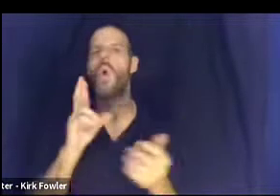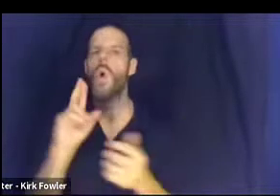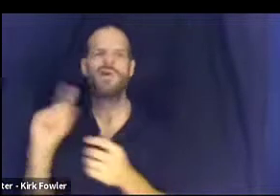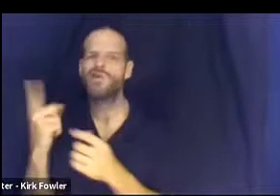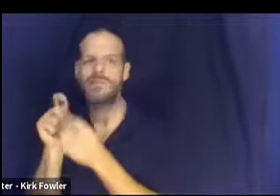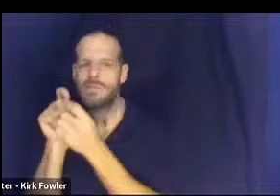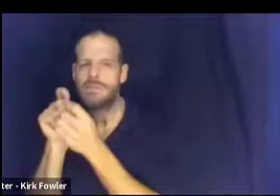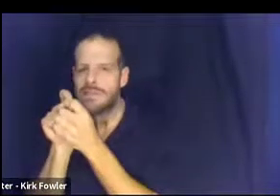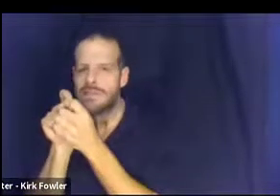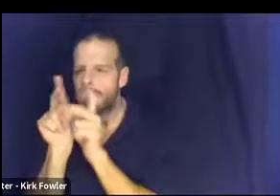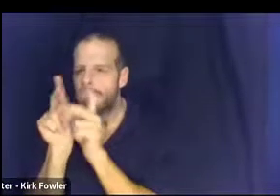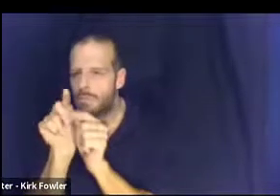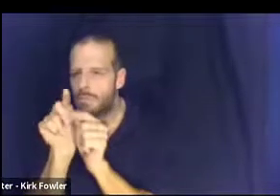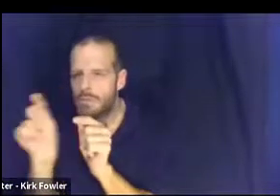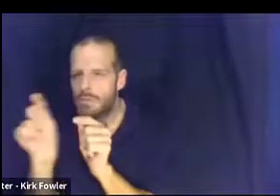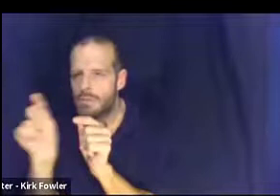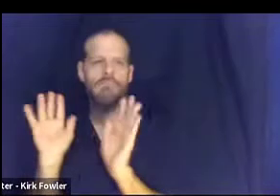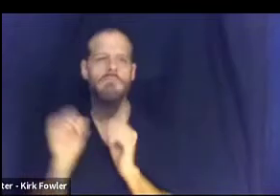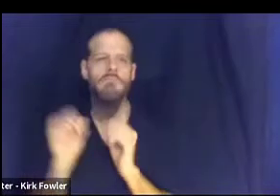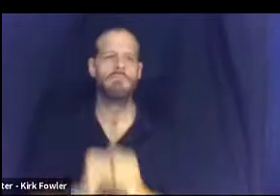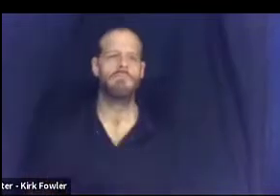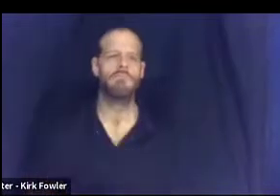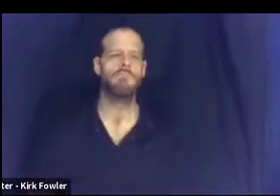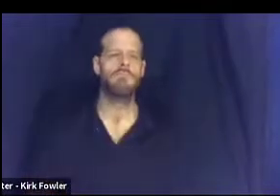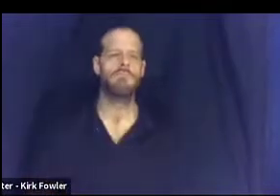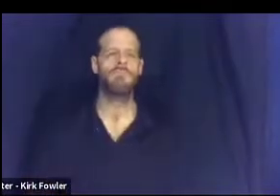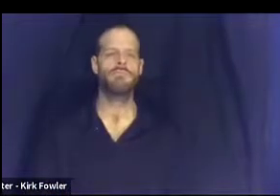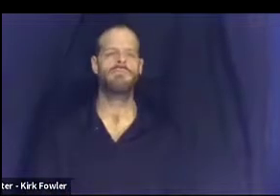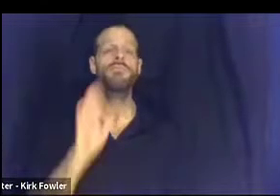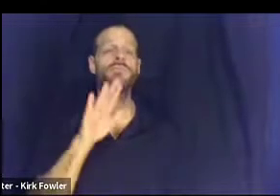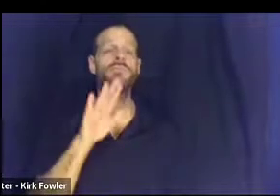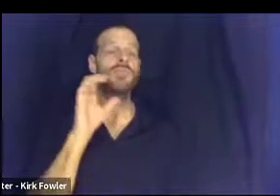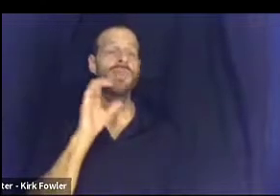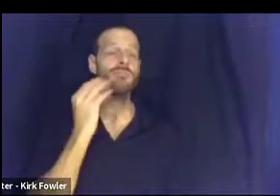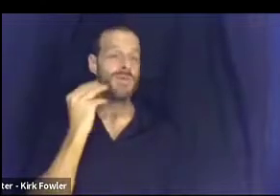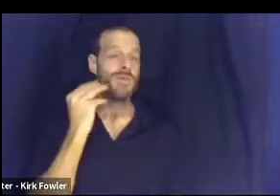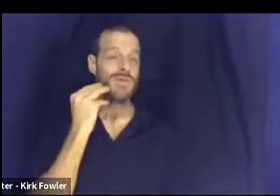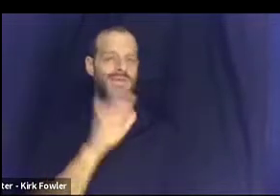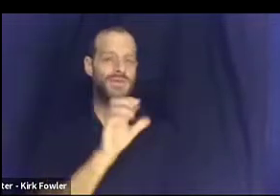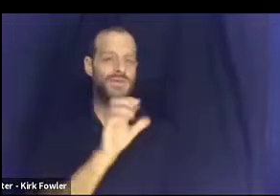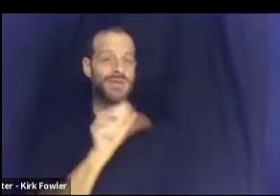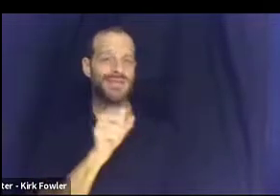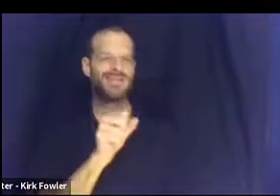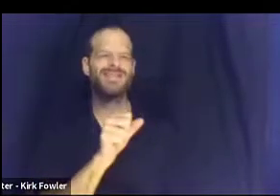Okay. And yeah, go ahead. [Marilyn] Yeah, sure.